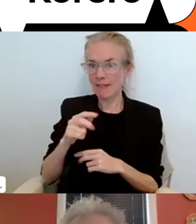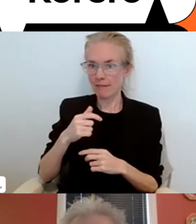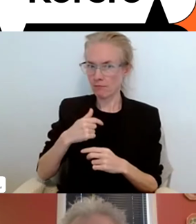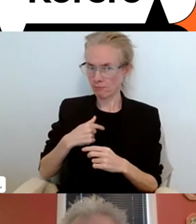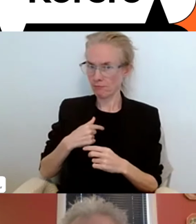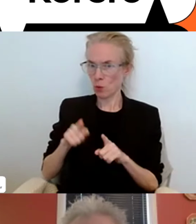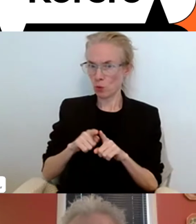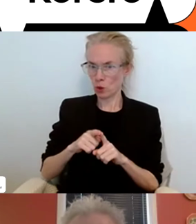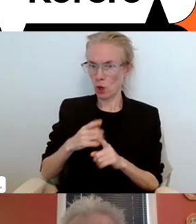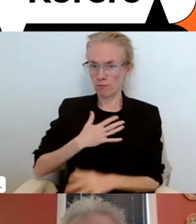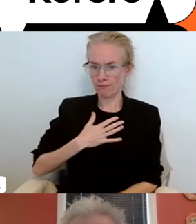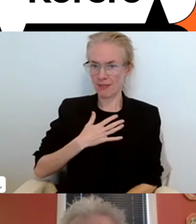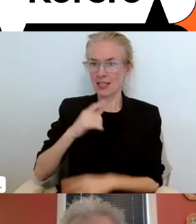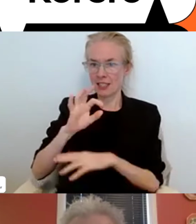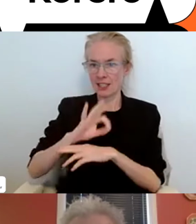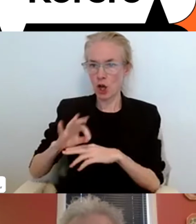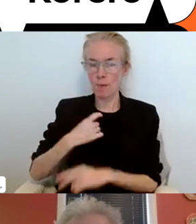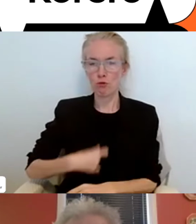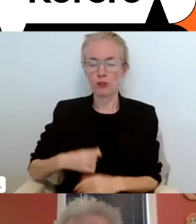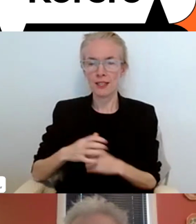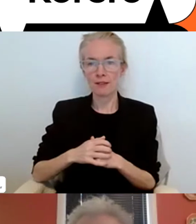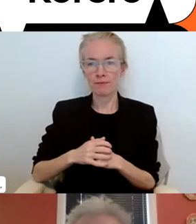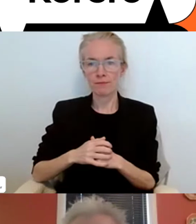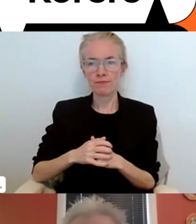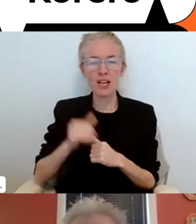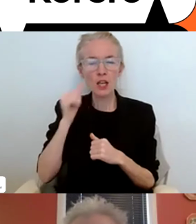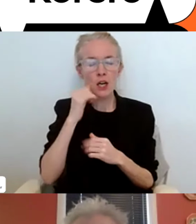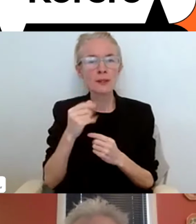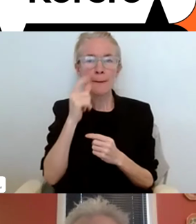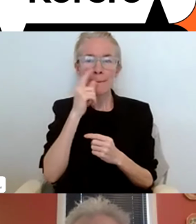as nice to have and put them in when we have to or when we can,